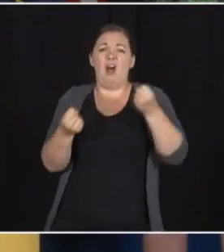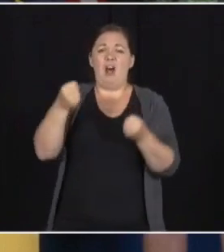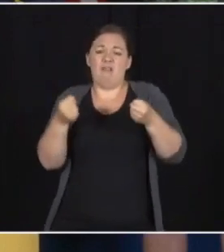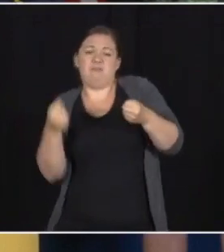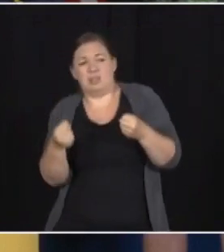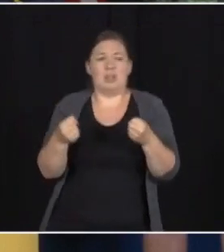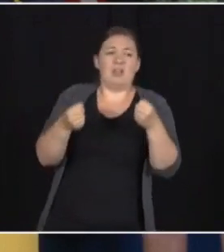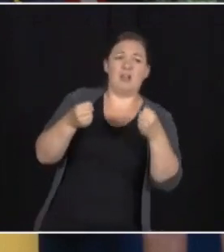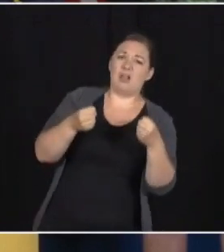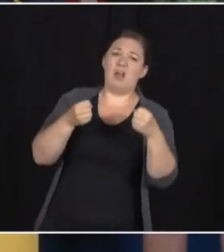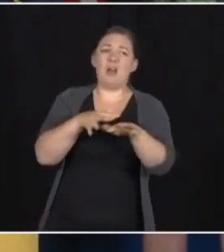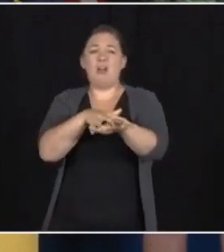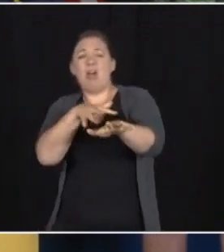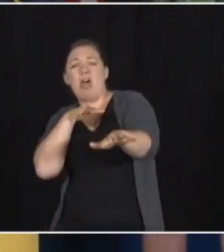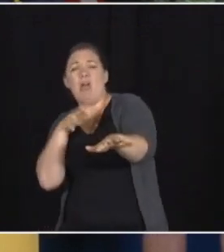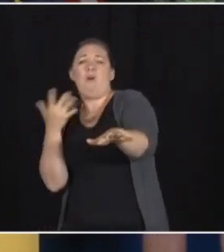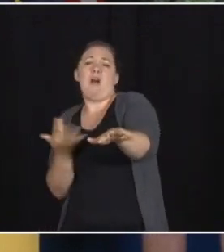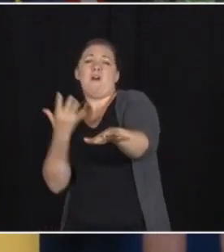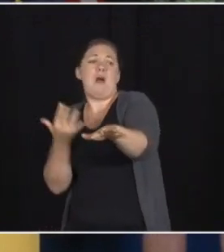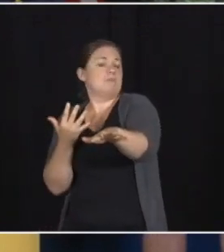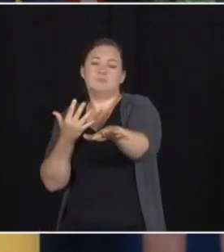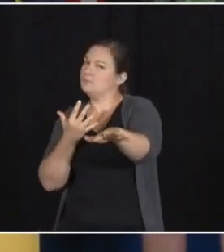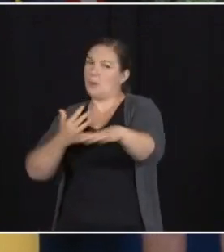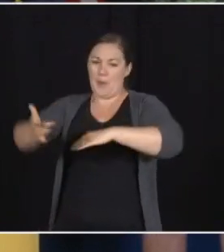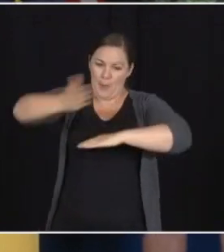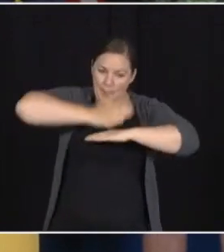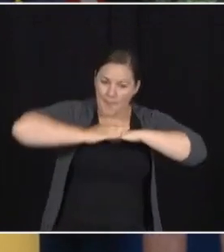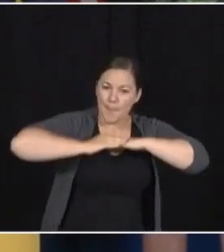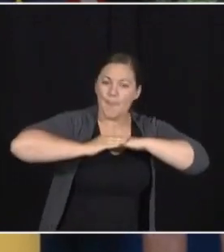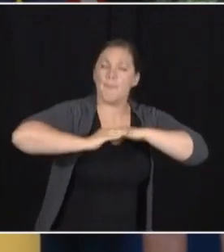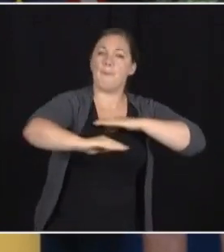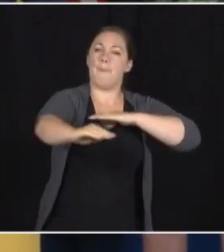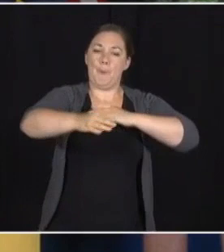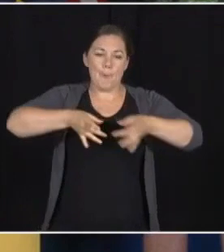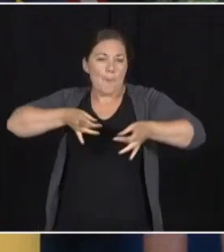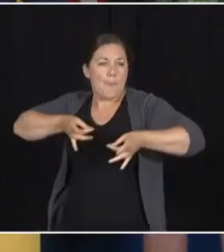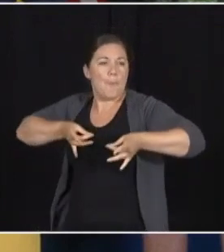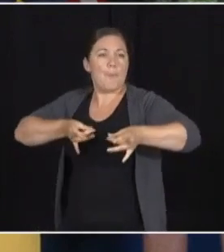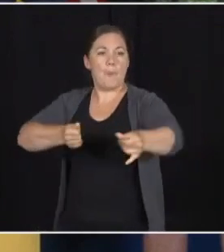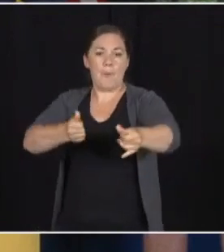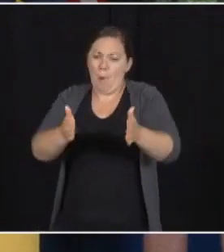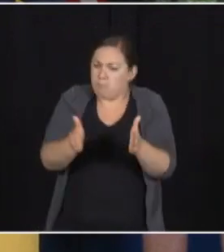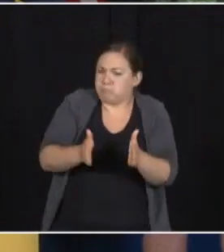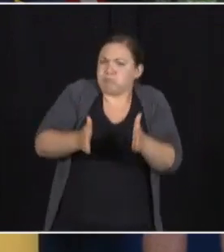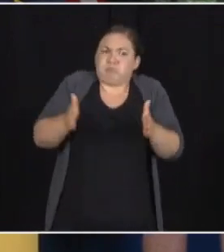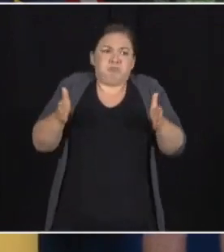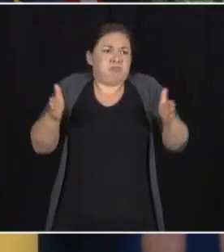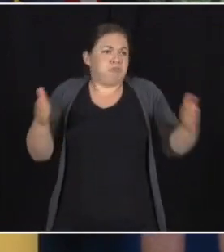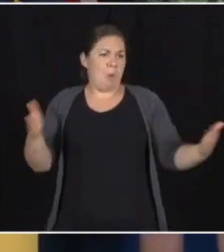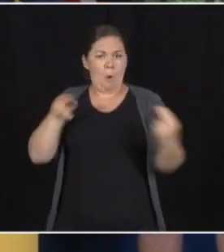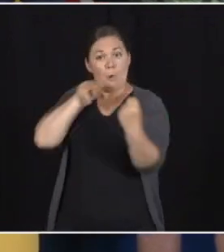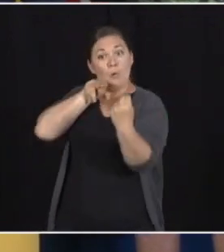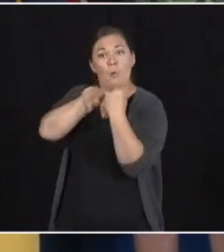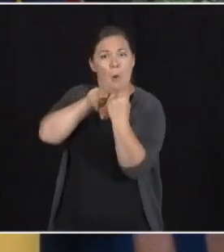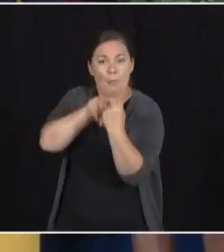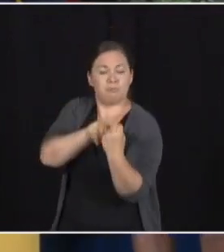are tired of the potholes. People are tired of being stuck in traffic. So we're going to repair, resurface and widen these roads.